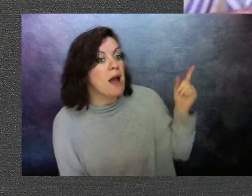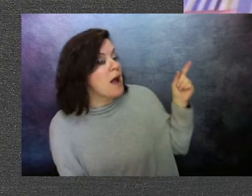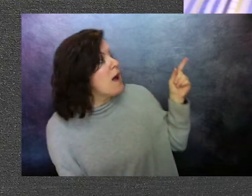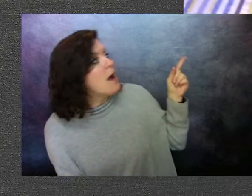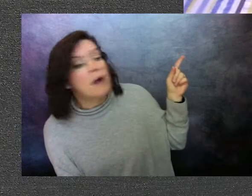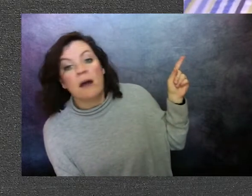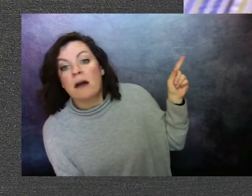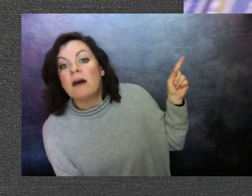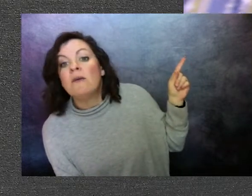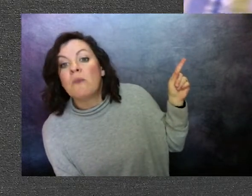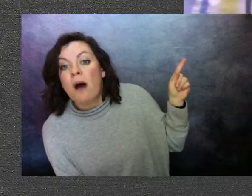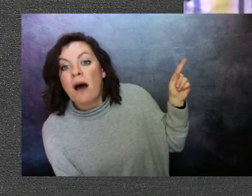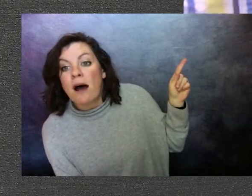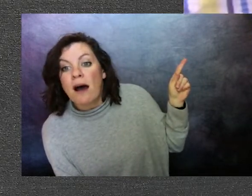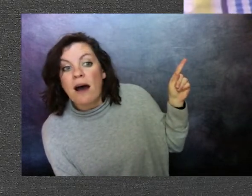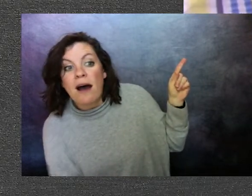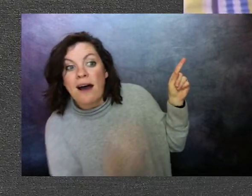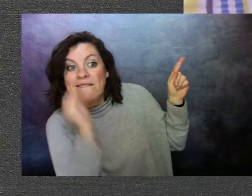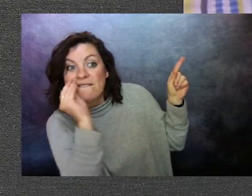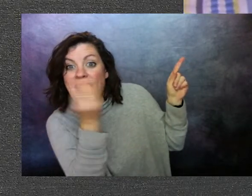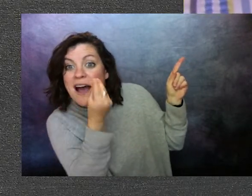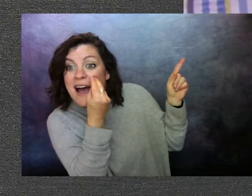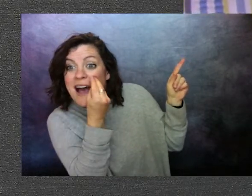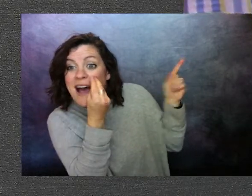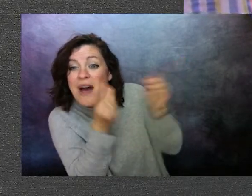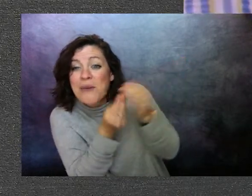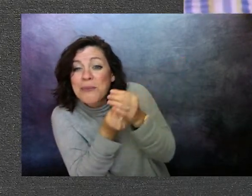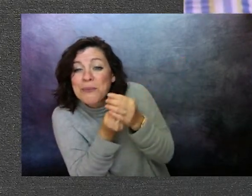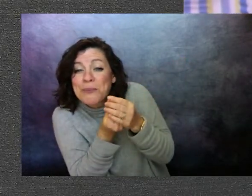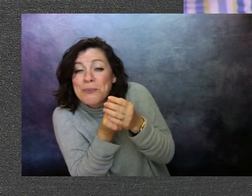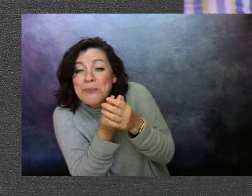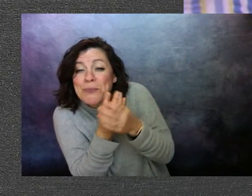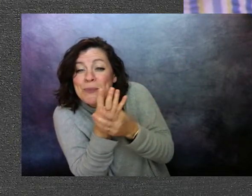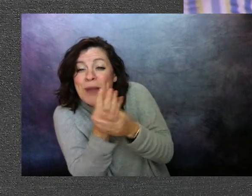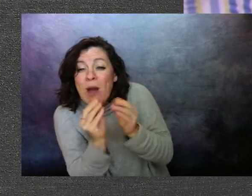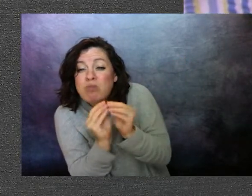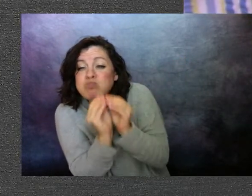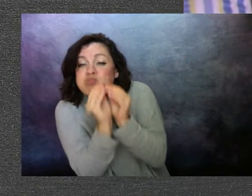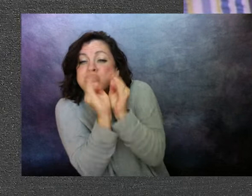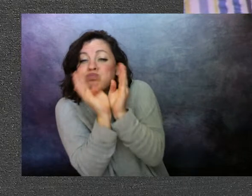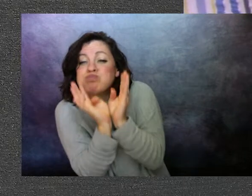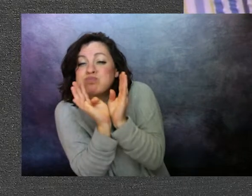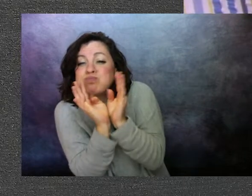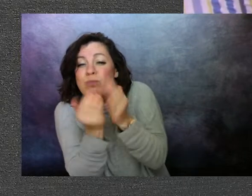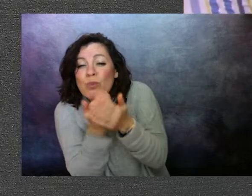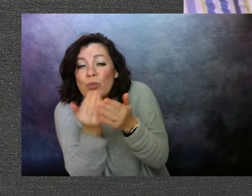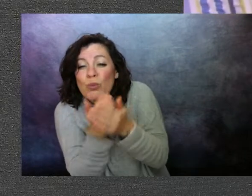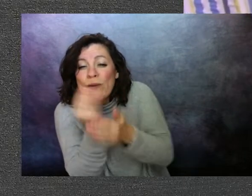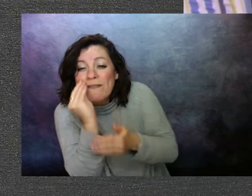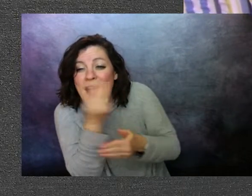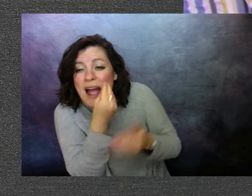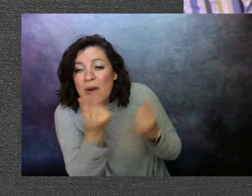It is of some flowers blooming. What do you think?